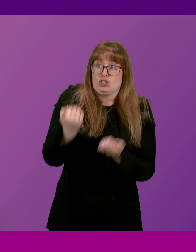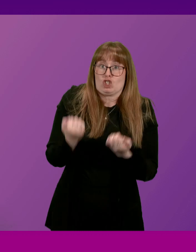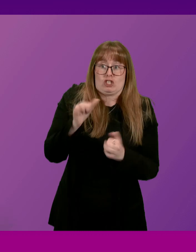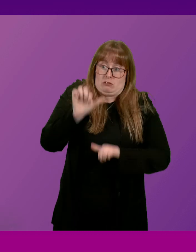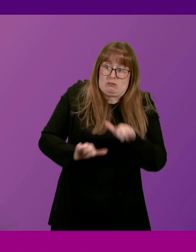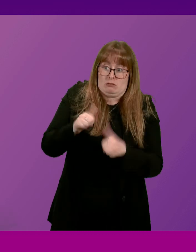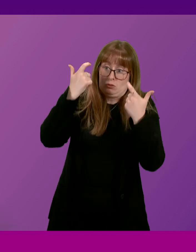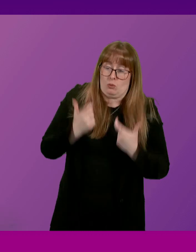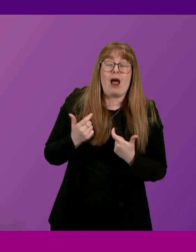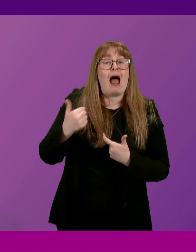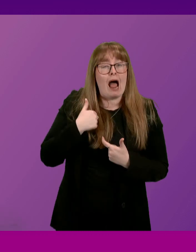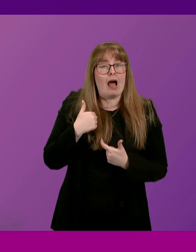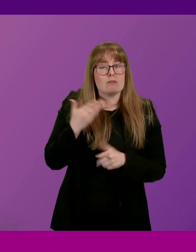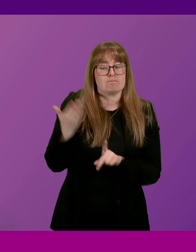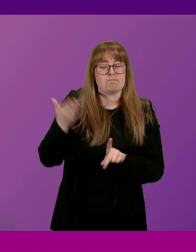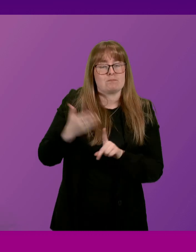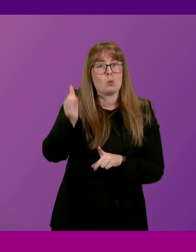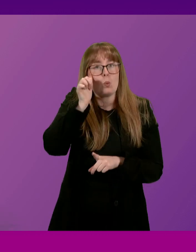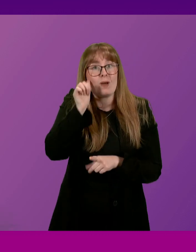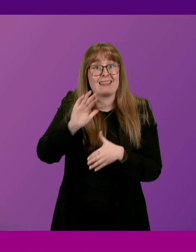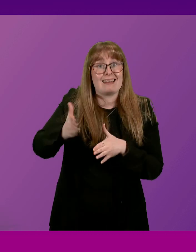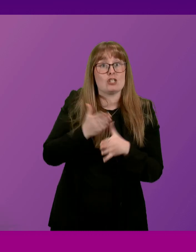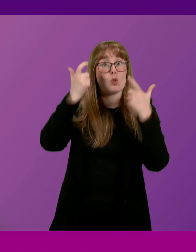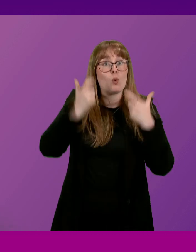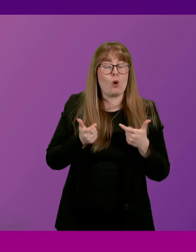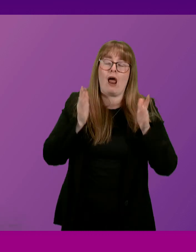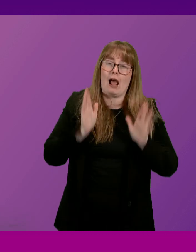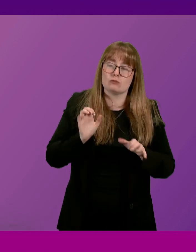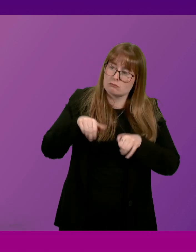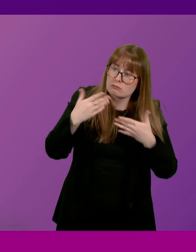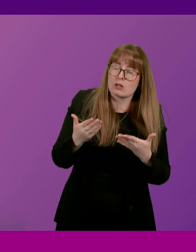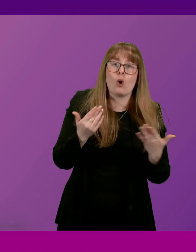I acknowledge that the initial court case must be providing welcome hope to